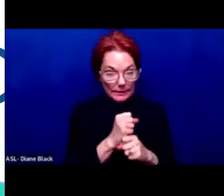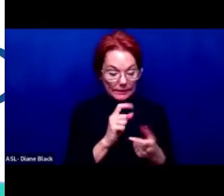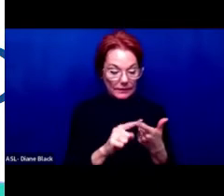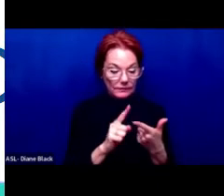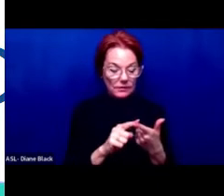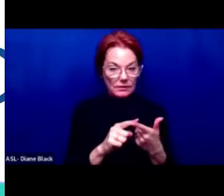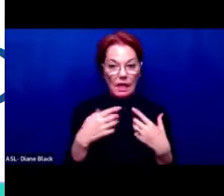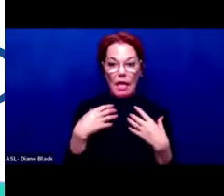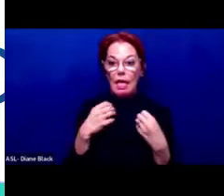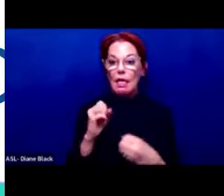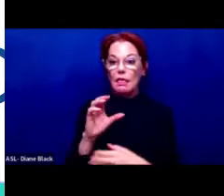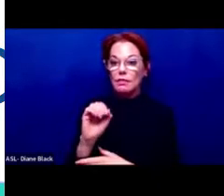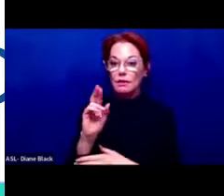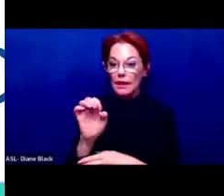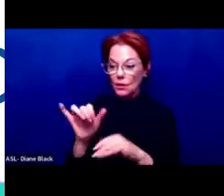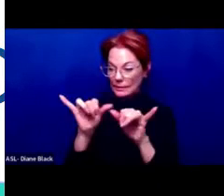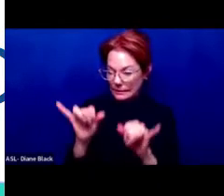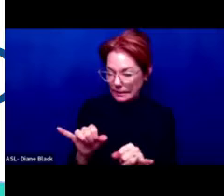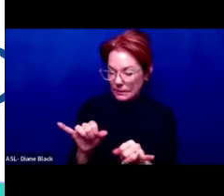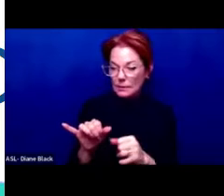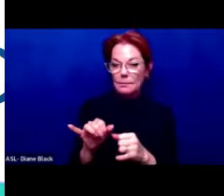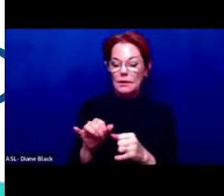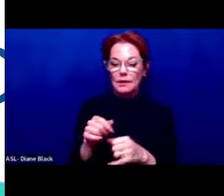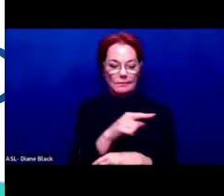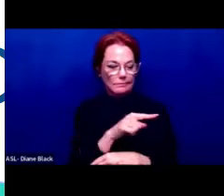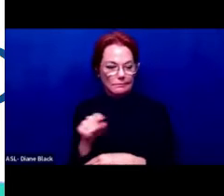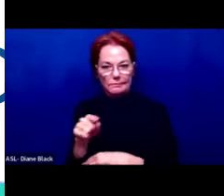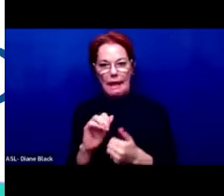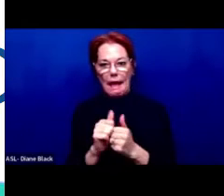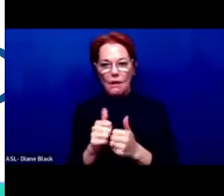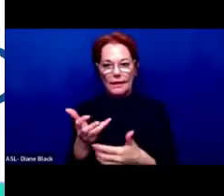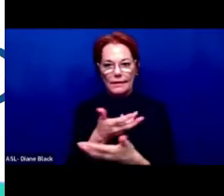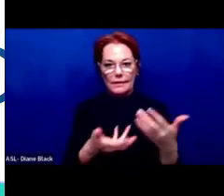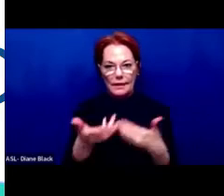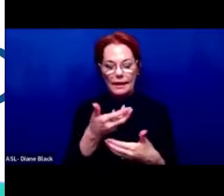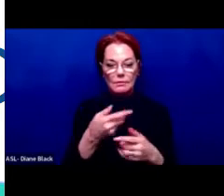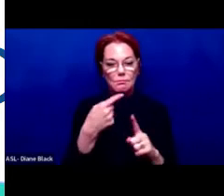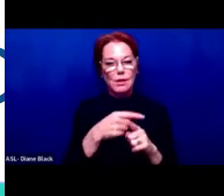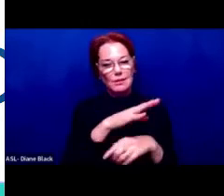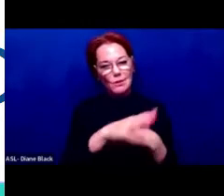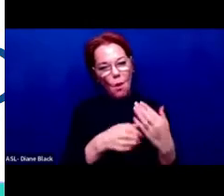how they engage with the health care system, and all the supports that they need, you know, they need community